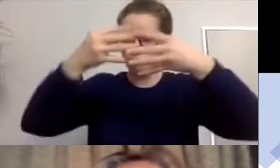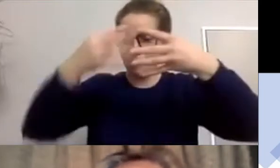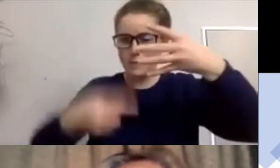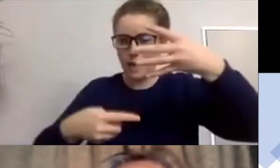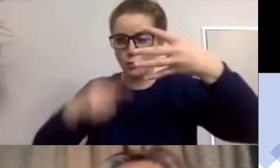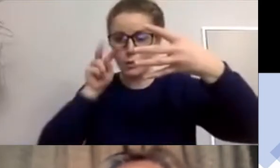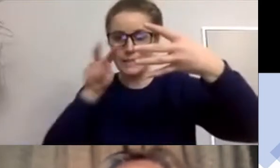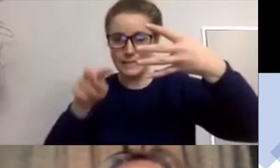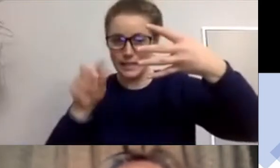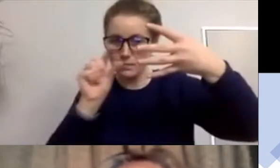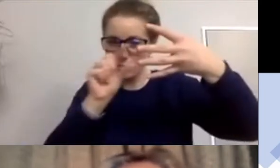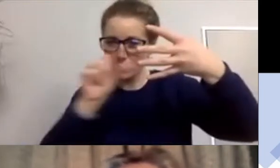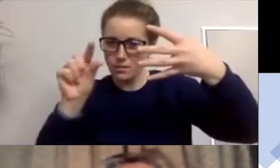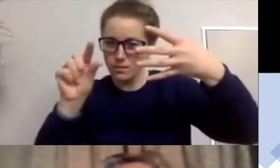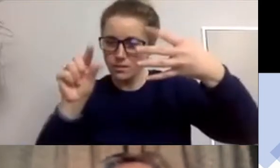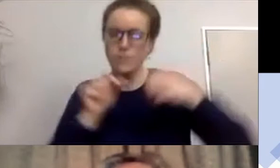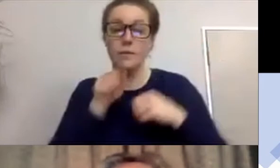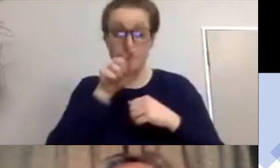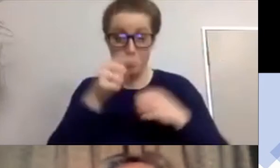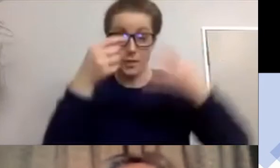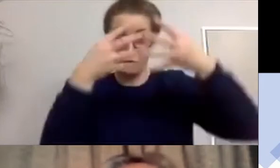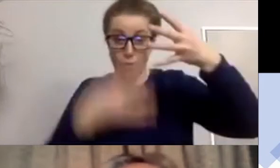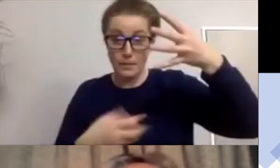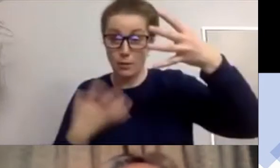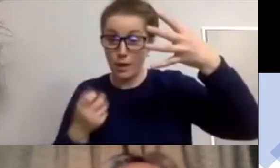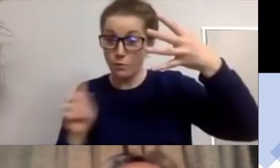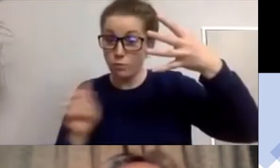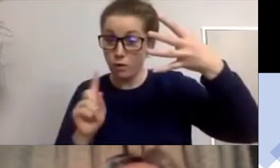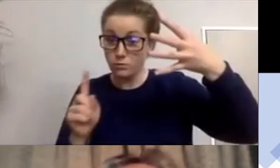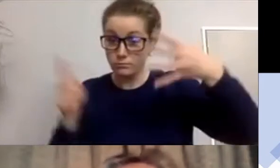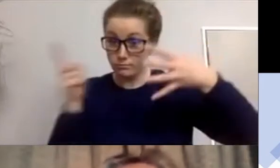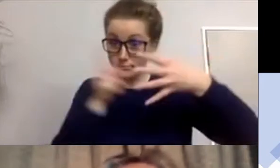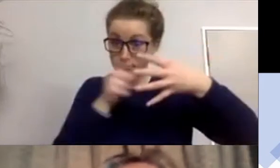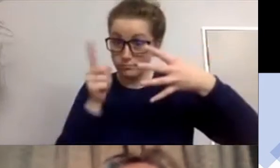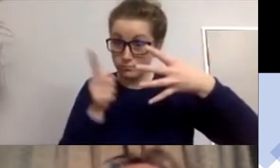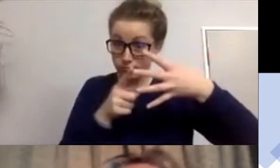see at the moment, and in that drop-down we have three different pages: